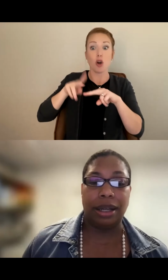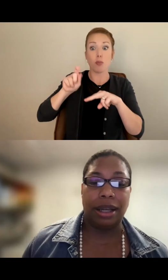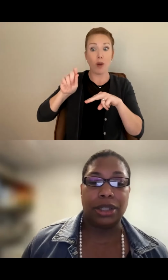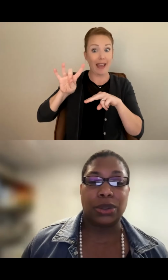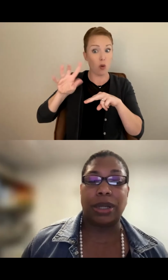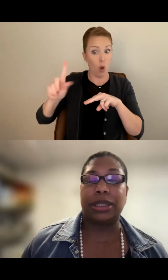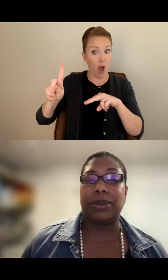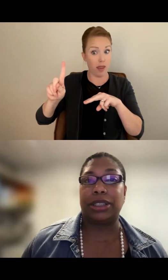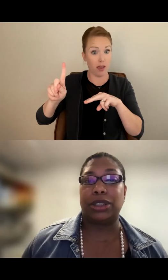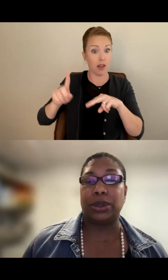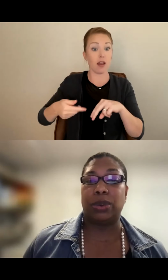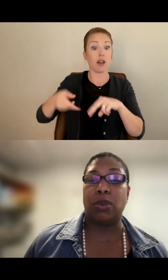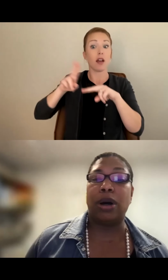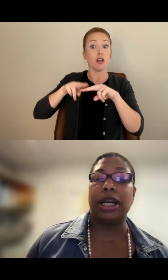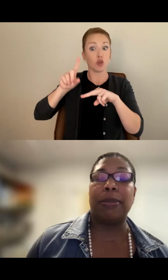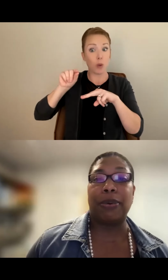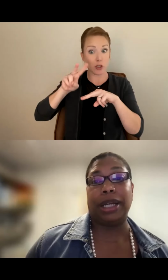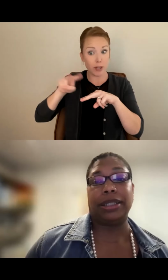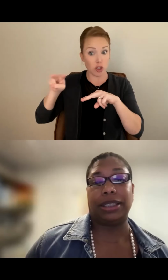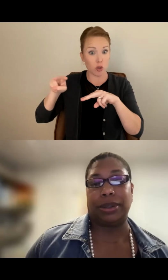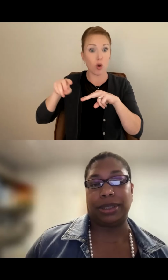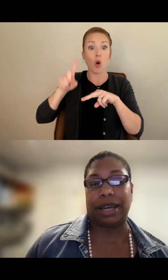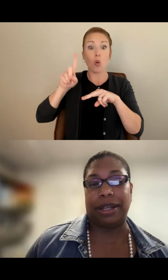In 2022, 1.07